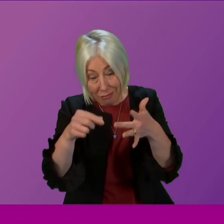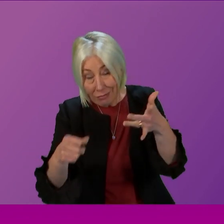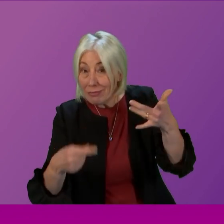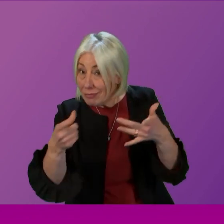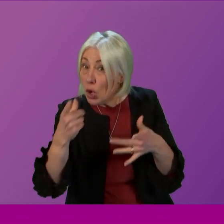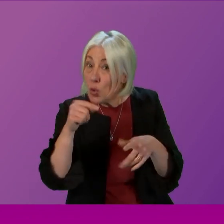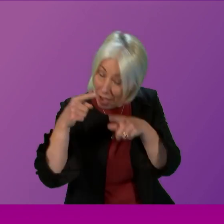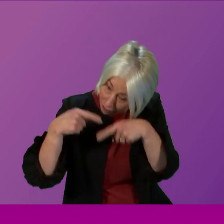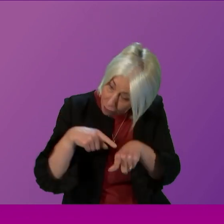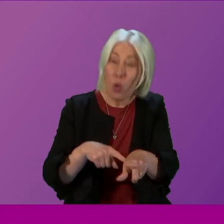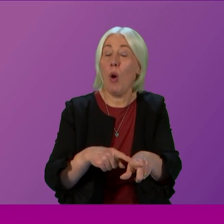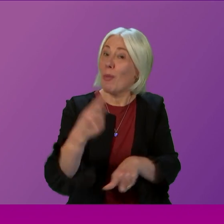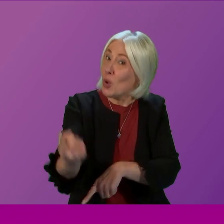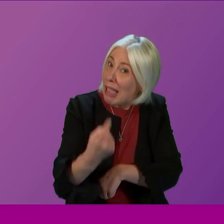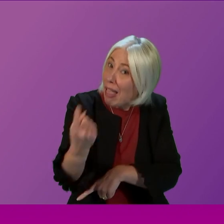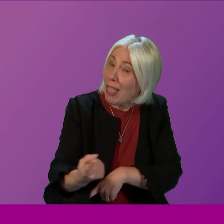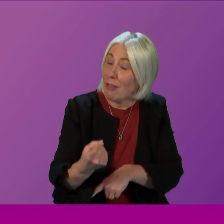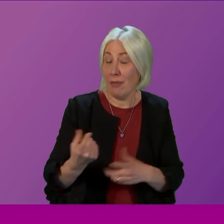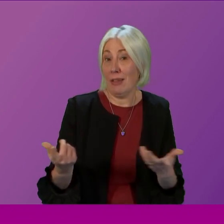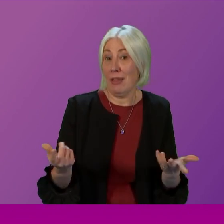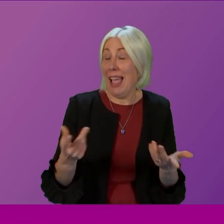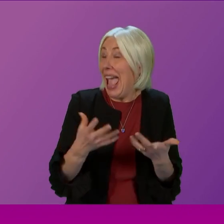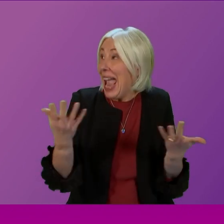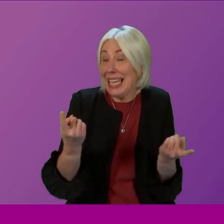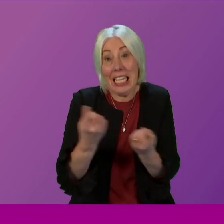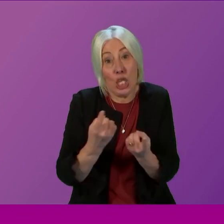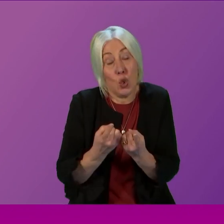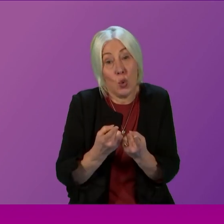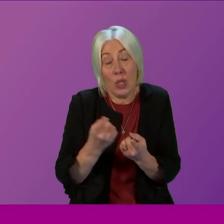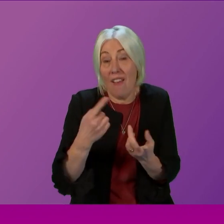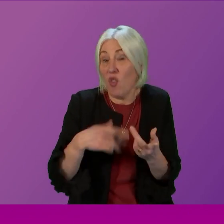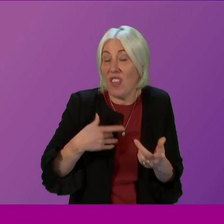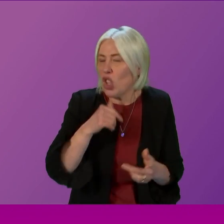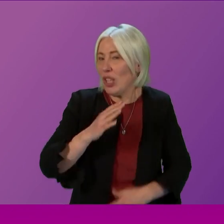to pursue one another on issues when they are dissatisfied with a response.